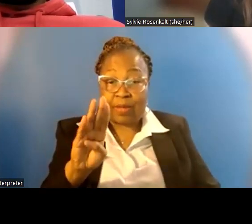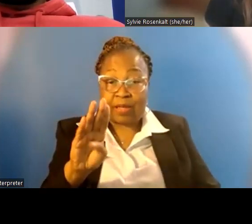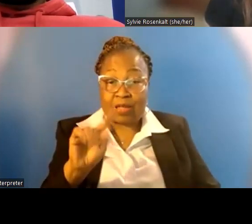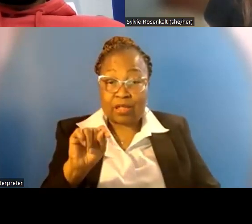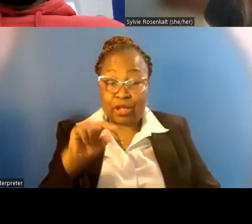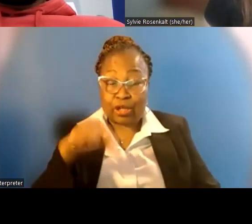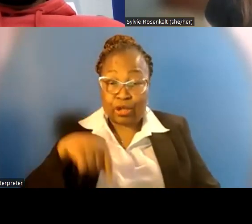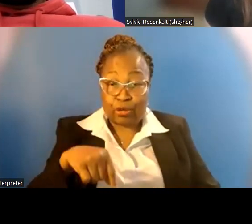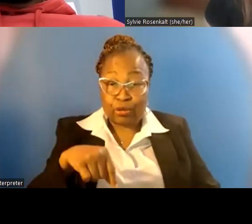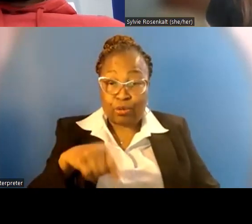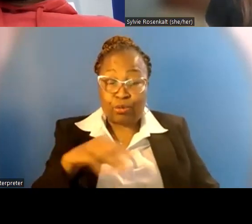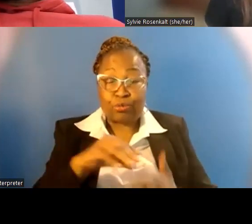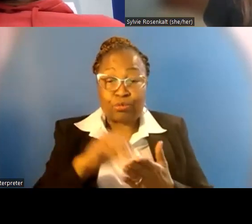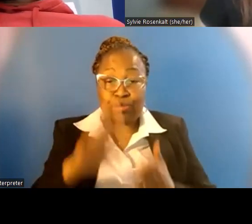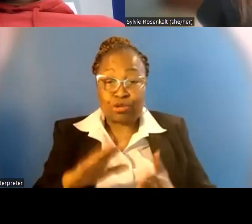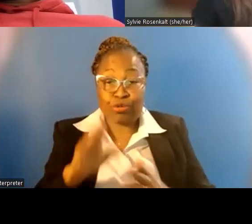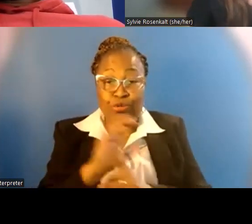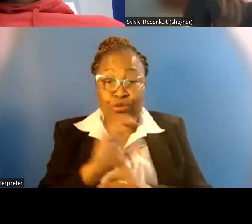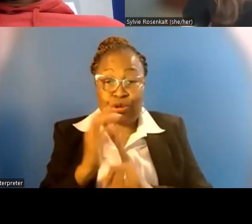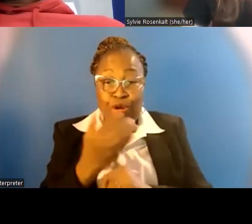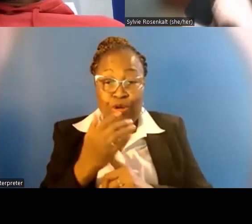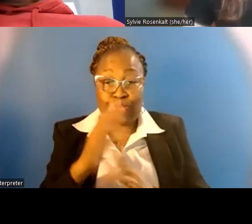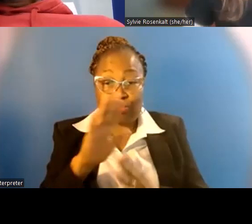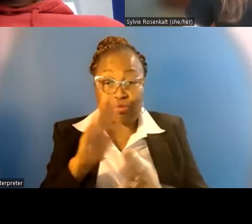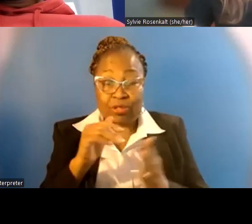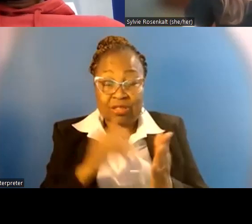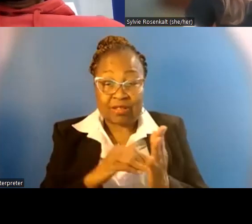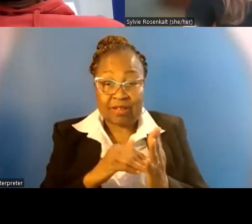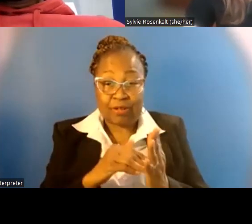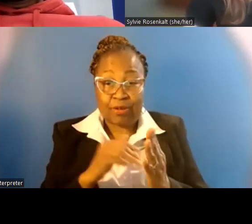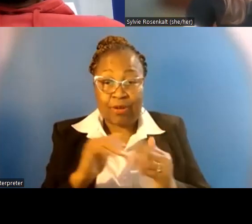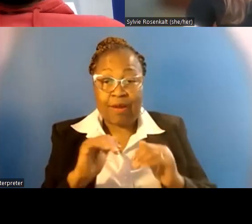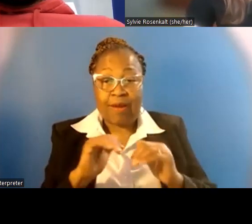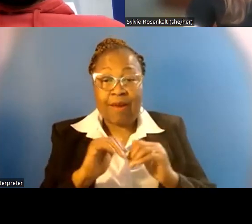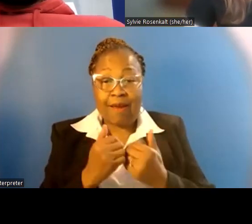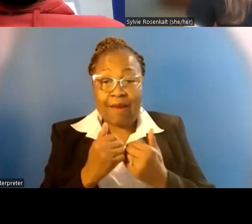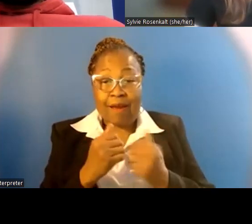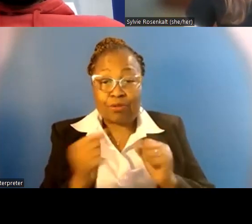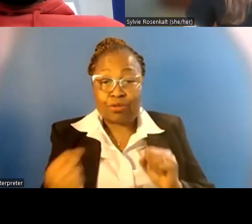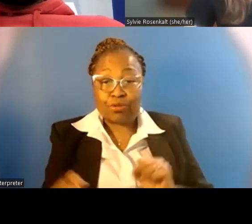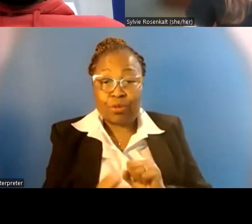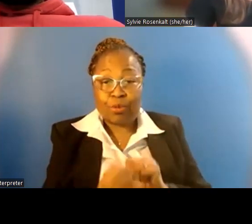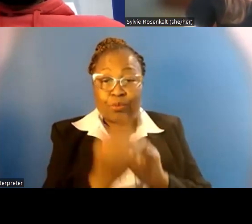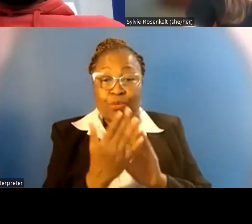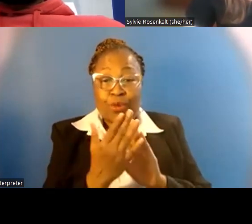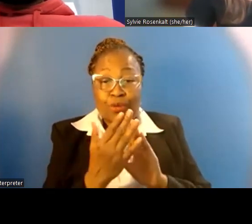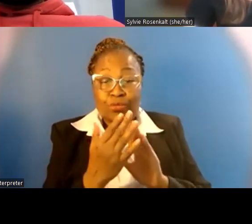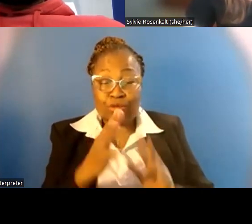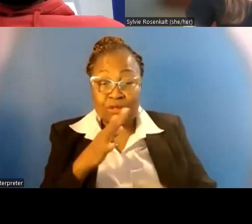for how to approach parents and families